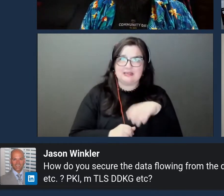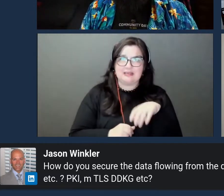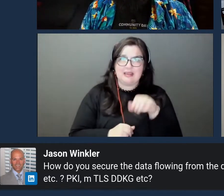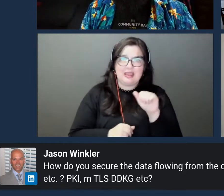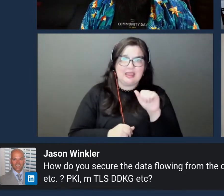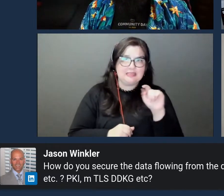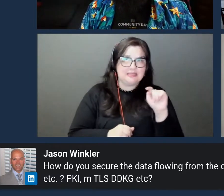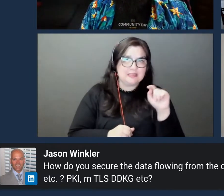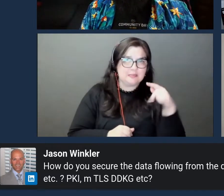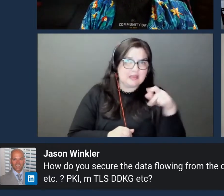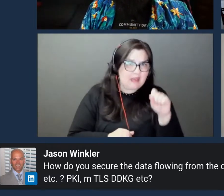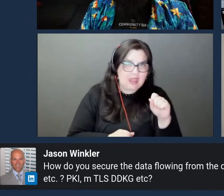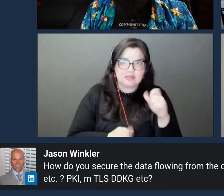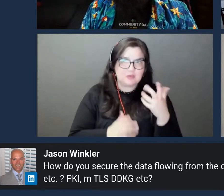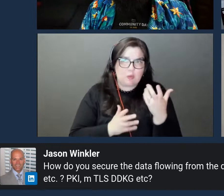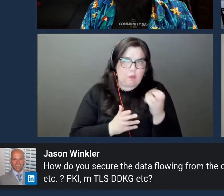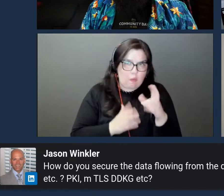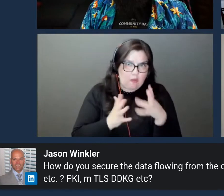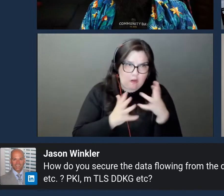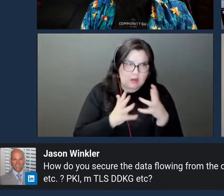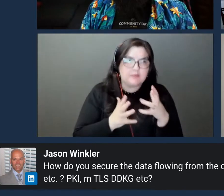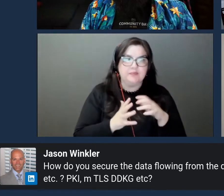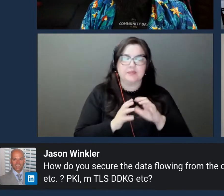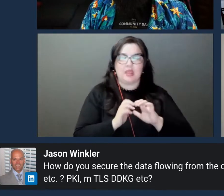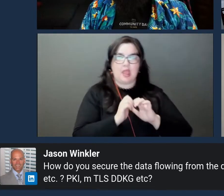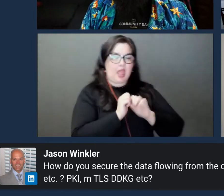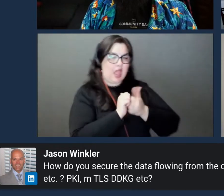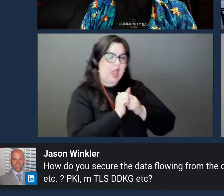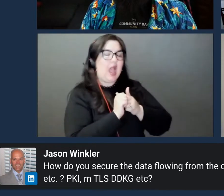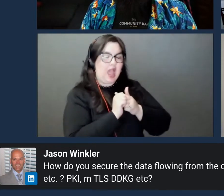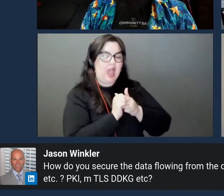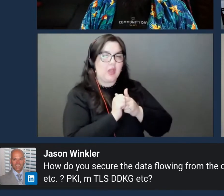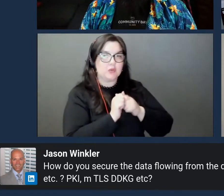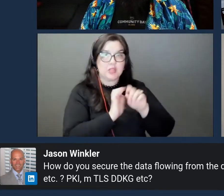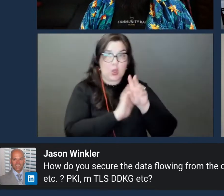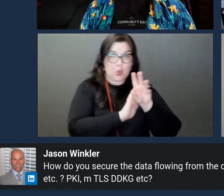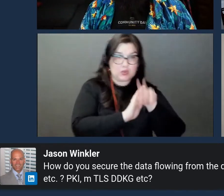Yeah, no, that's a great question. So between the camera and the appliance,